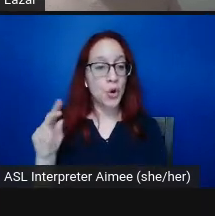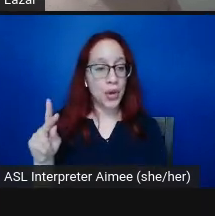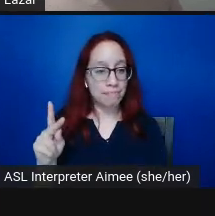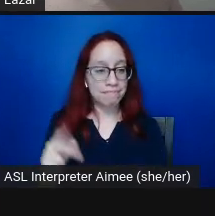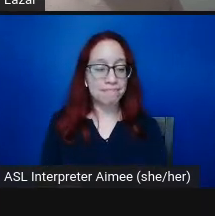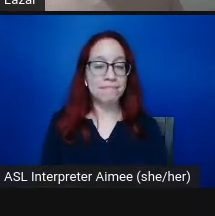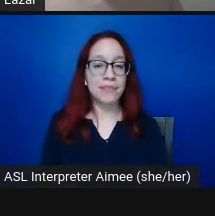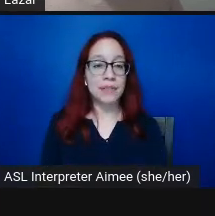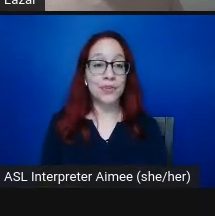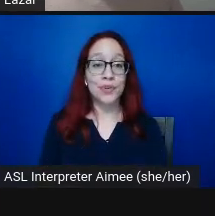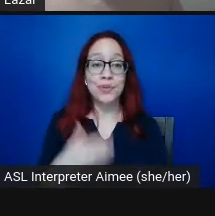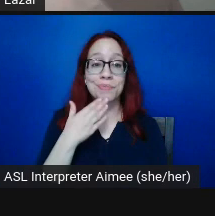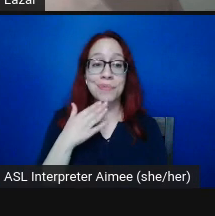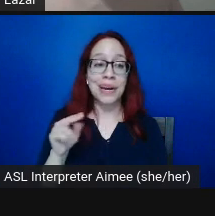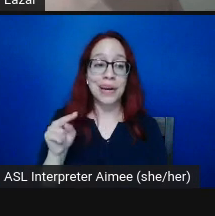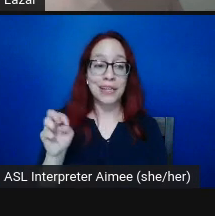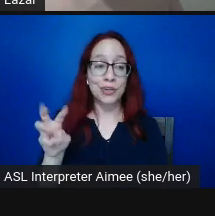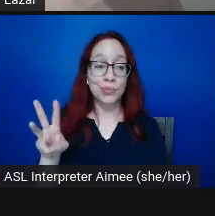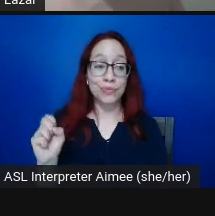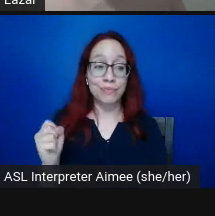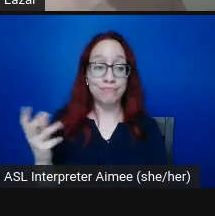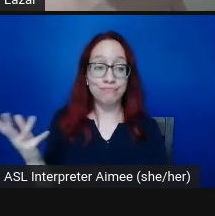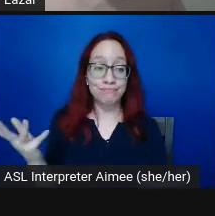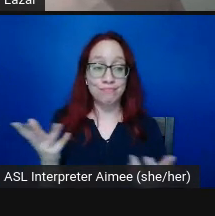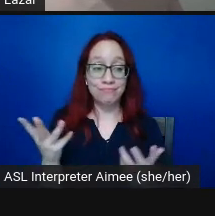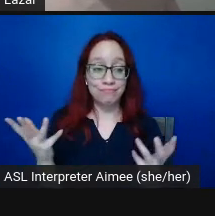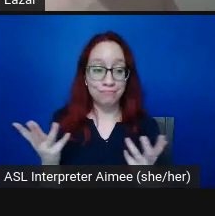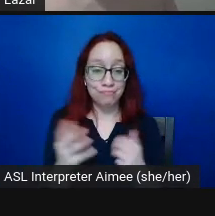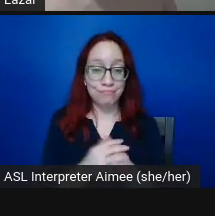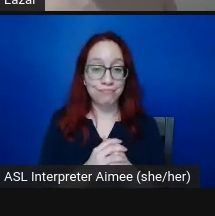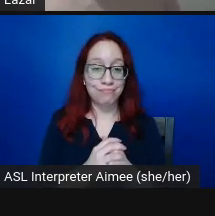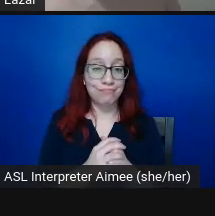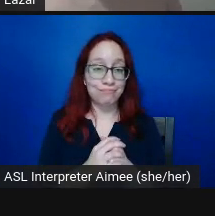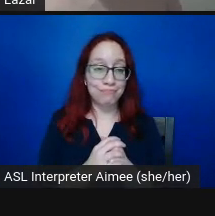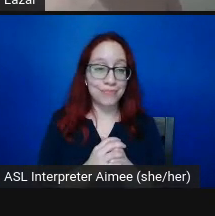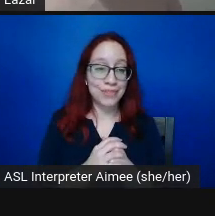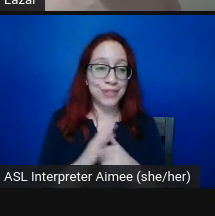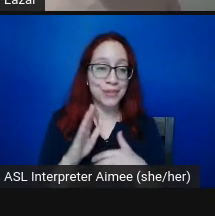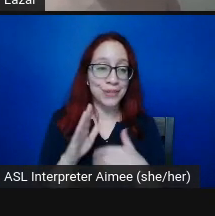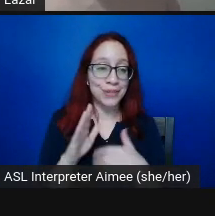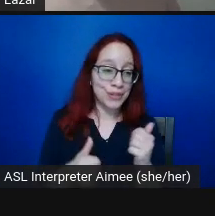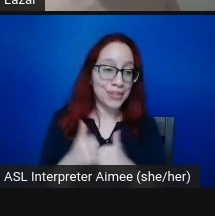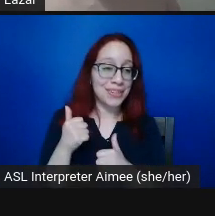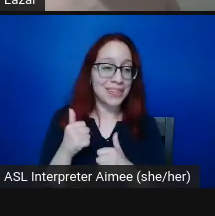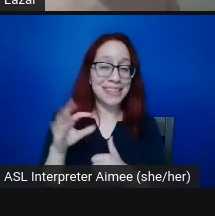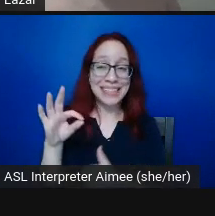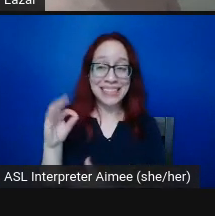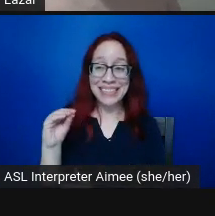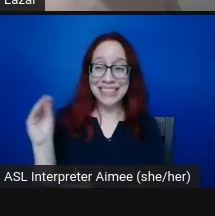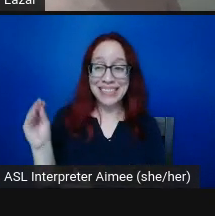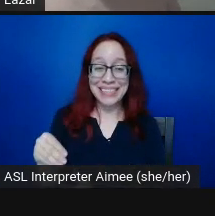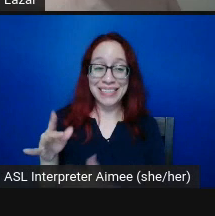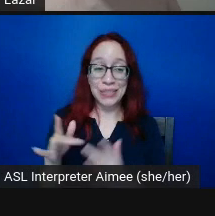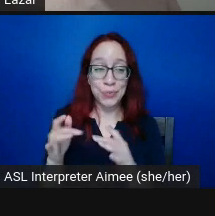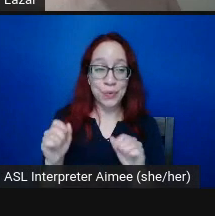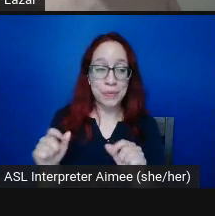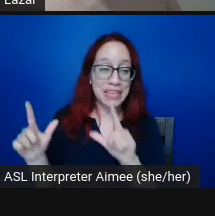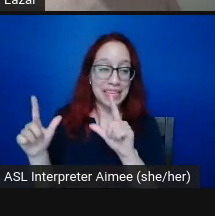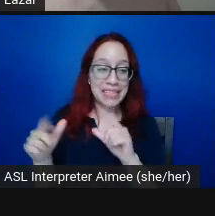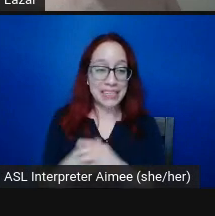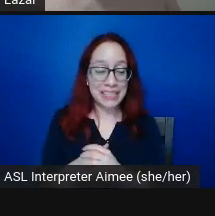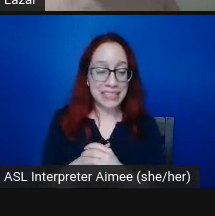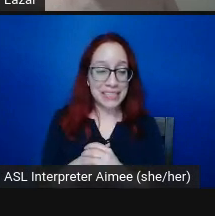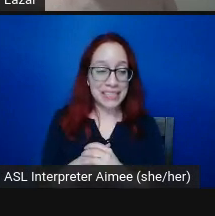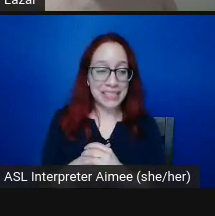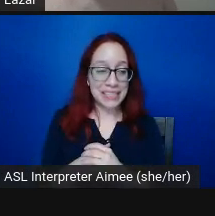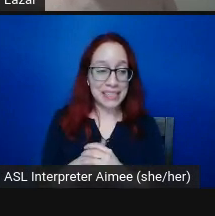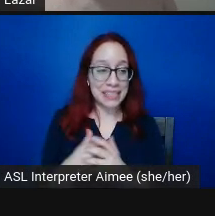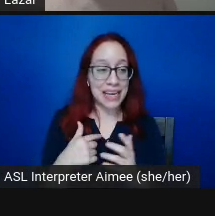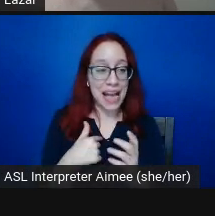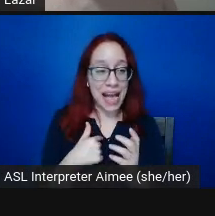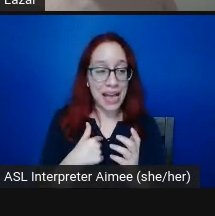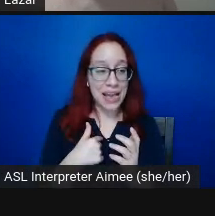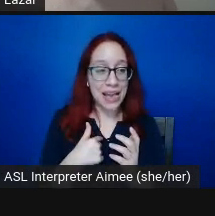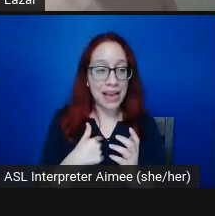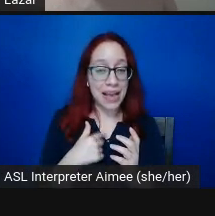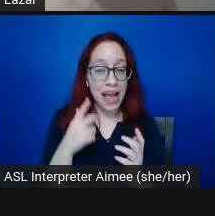Bad news is that almost 90% of websites that I have visited so far